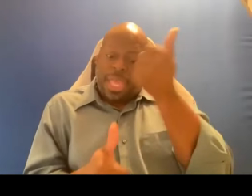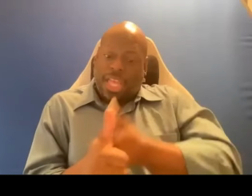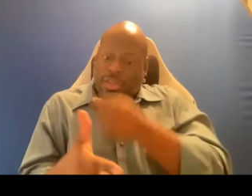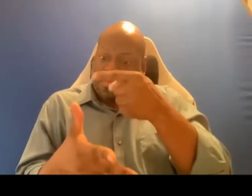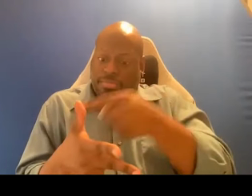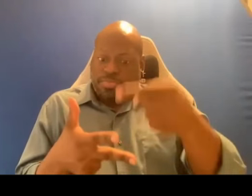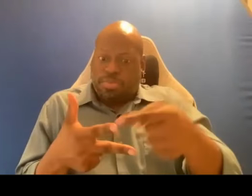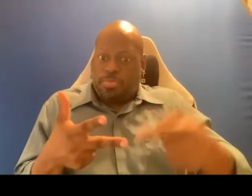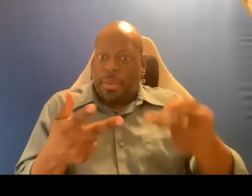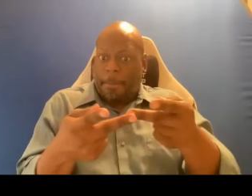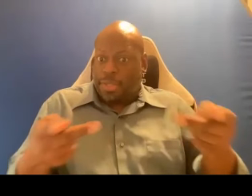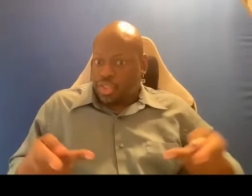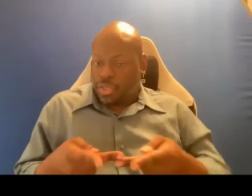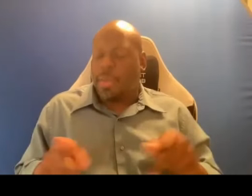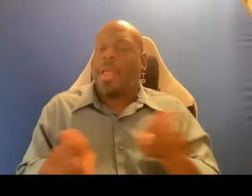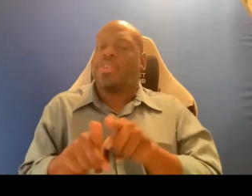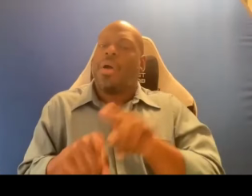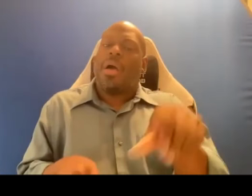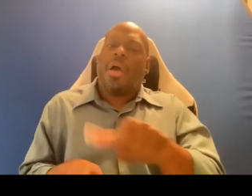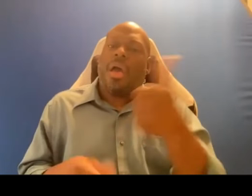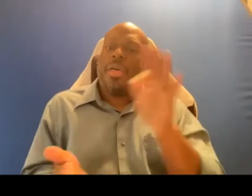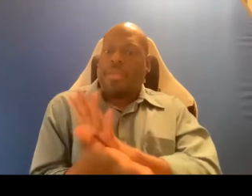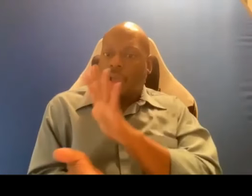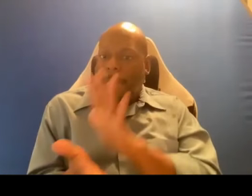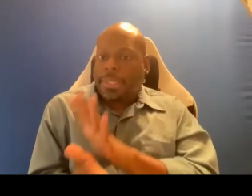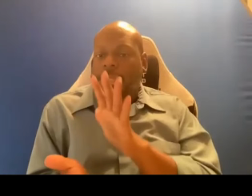along with further guidance documents that will support IEP teams in making